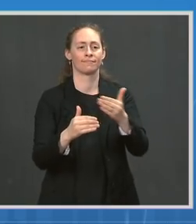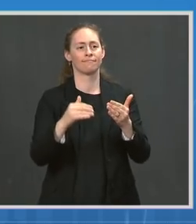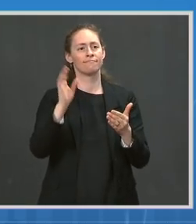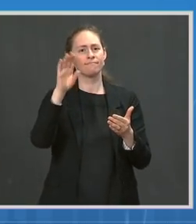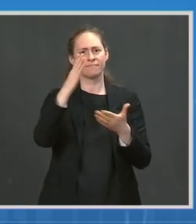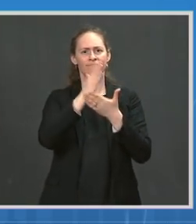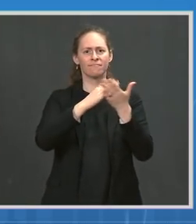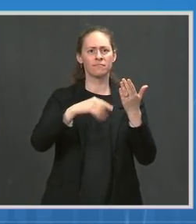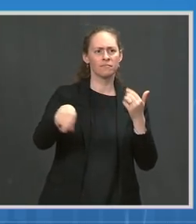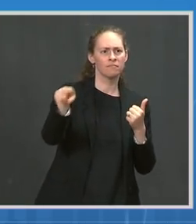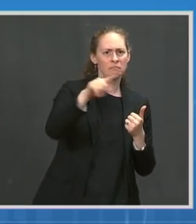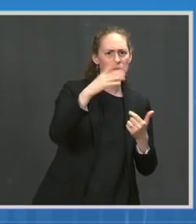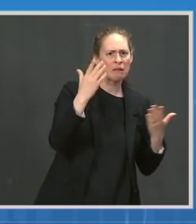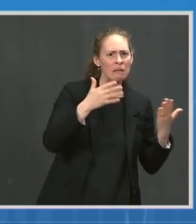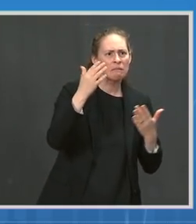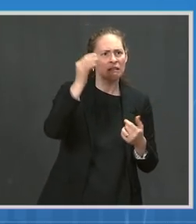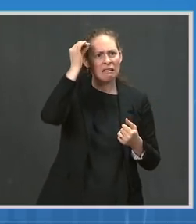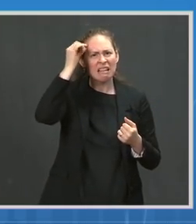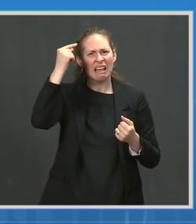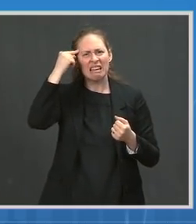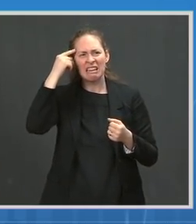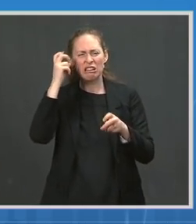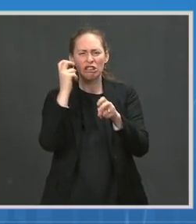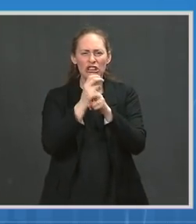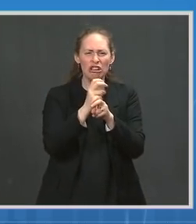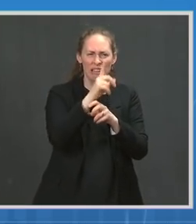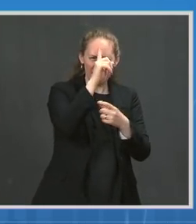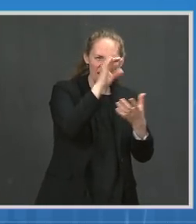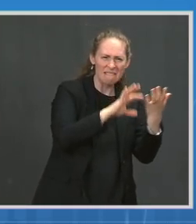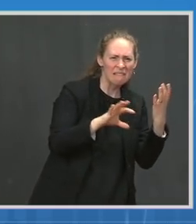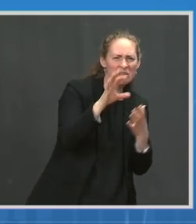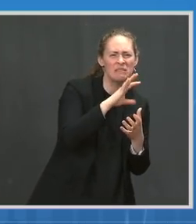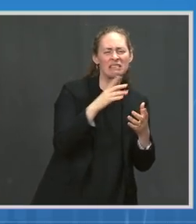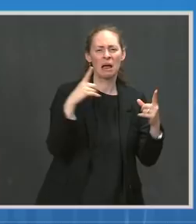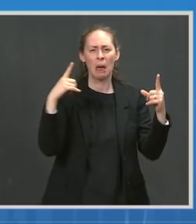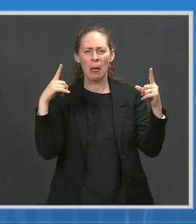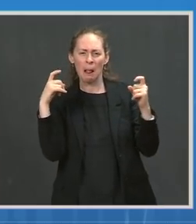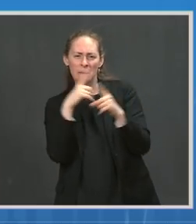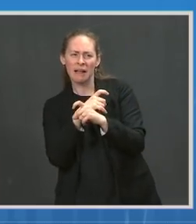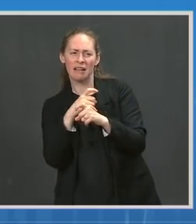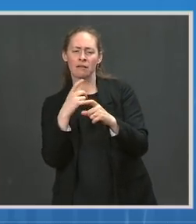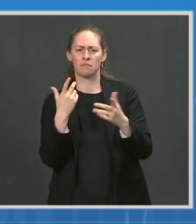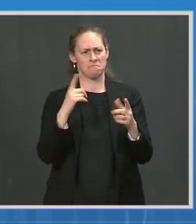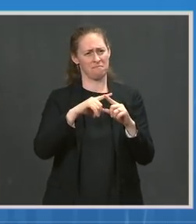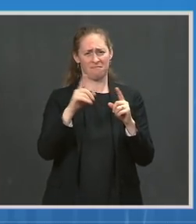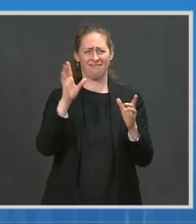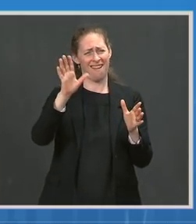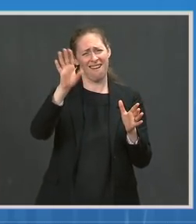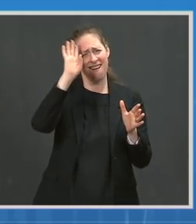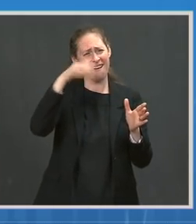is a complicated, confusing process because, when it rolled out, indeed it was more challenging and more difficult.